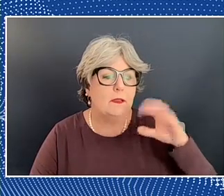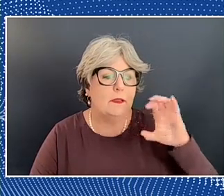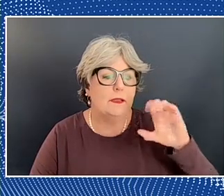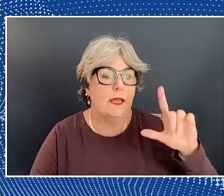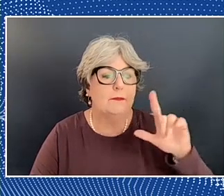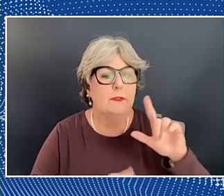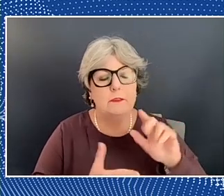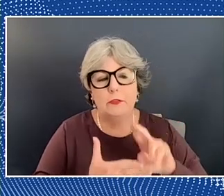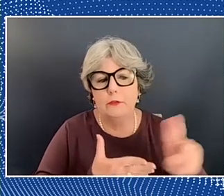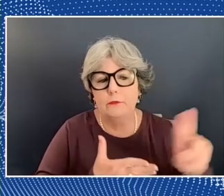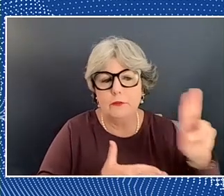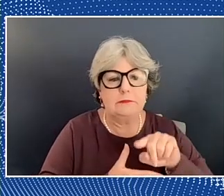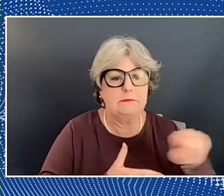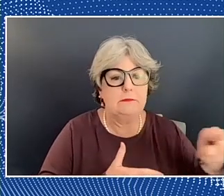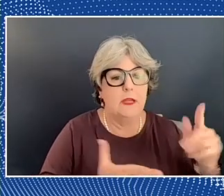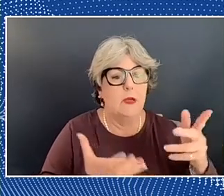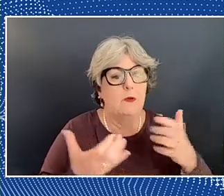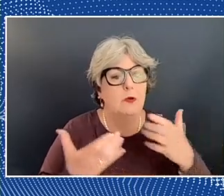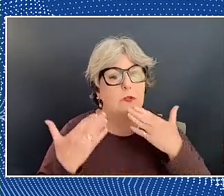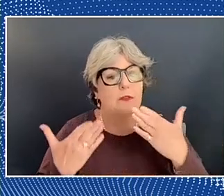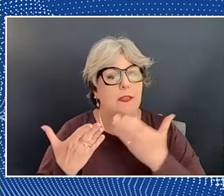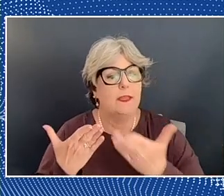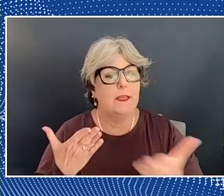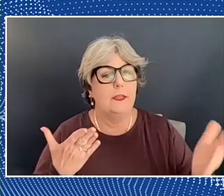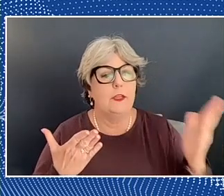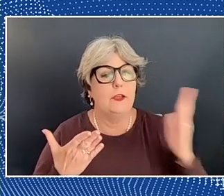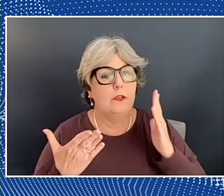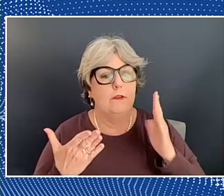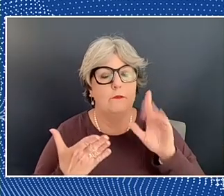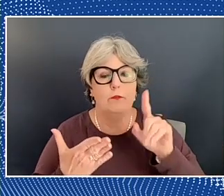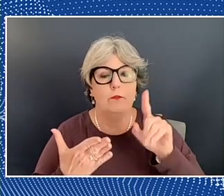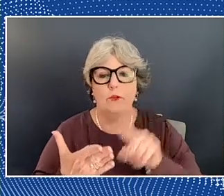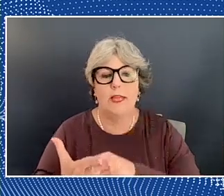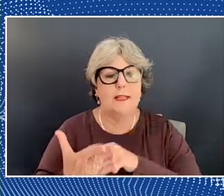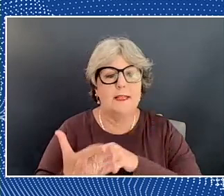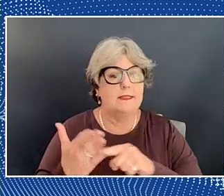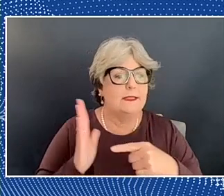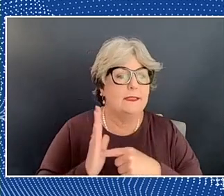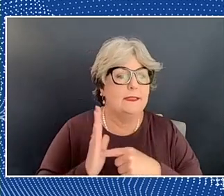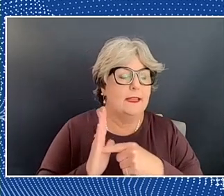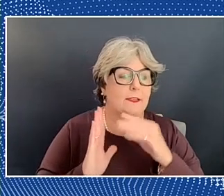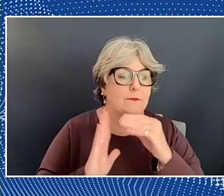I want to thank everyone for canceling debt for students due to financial